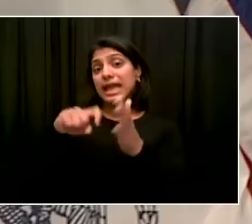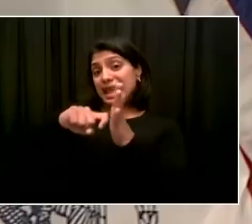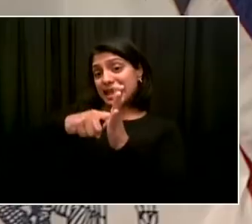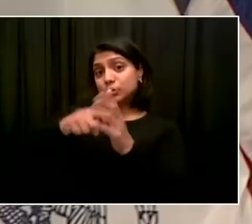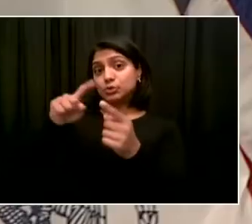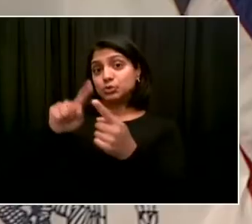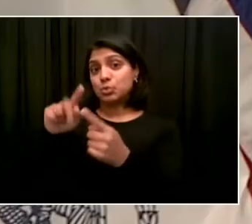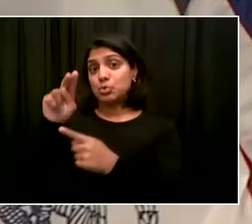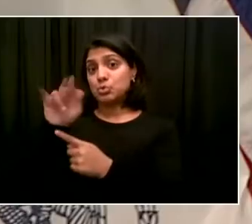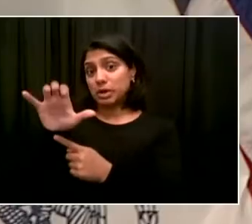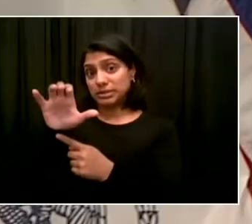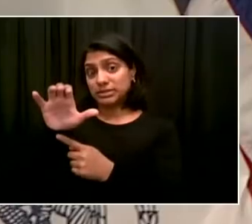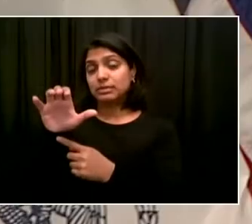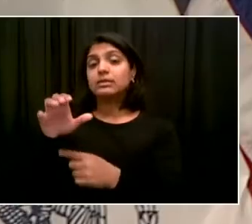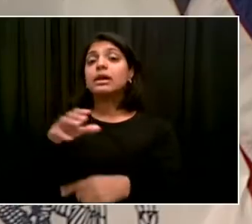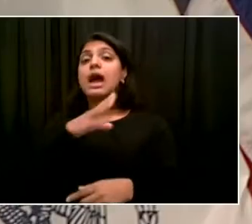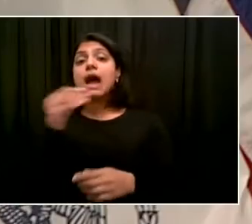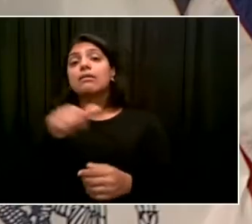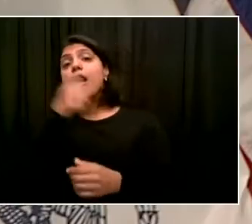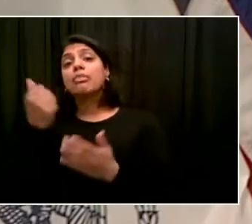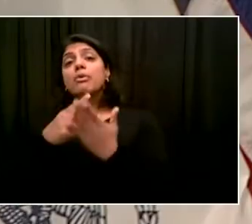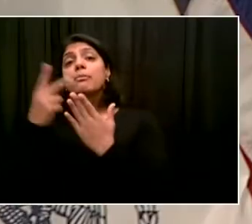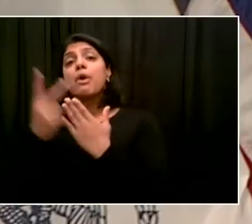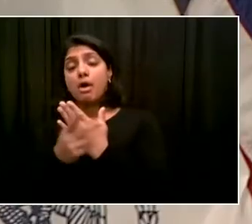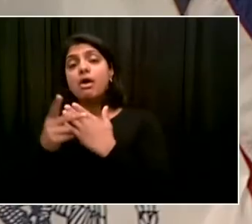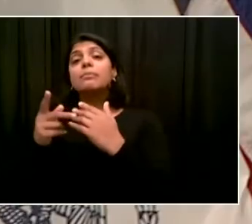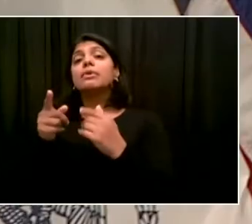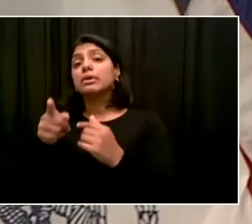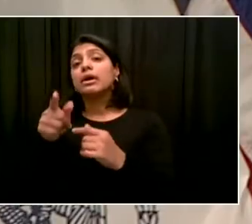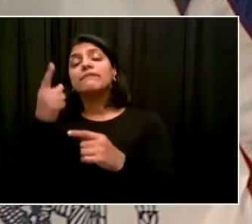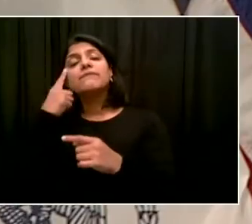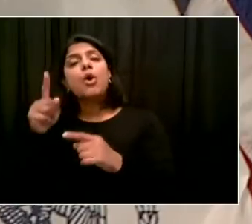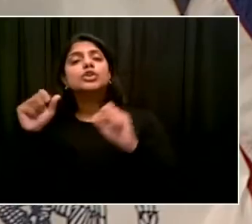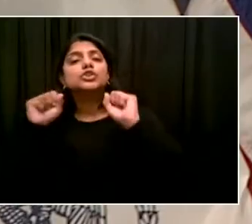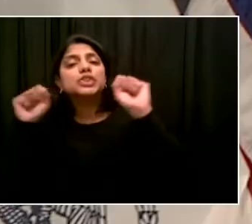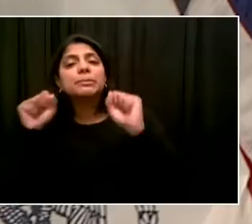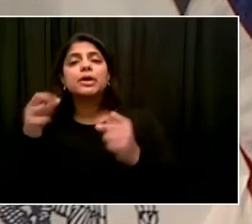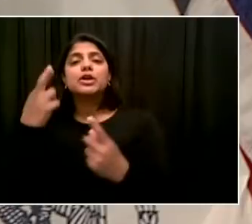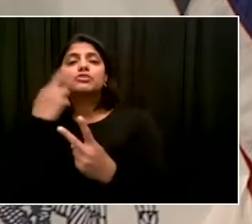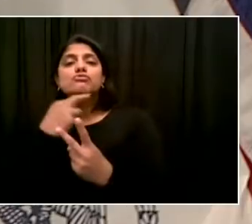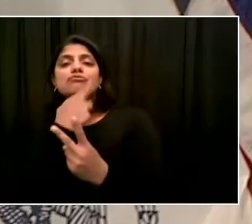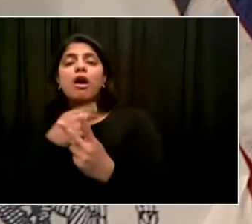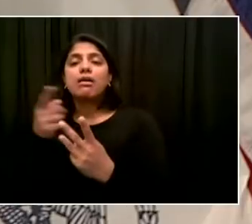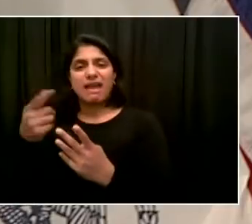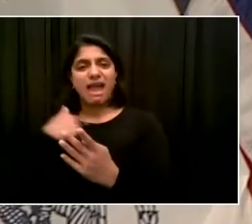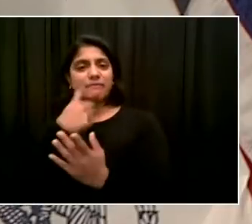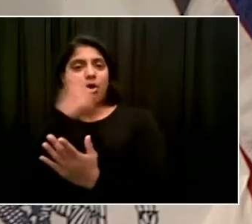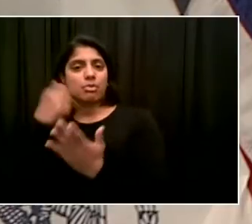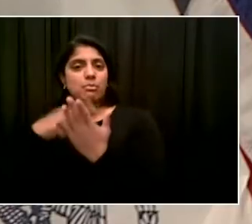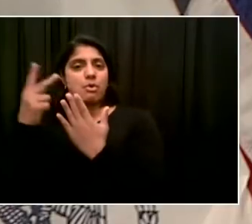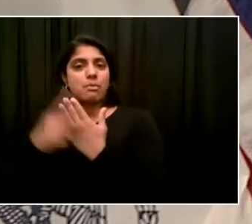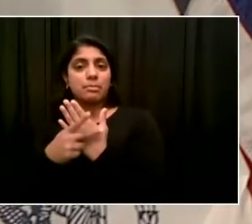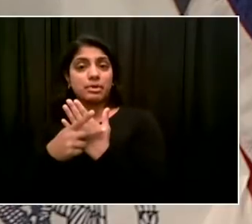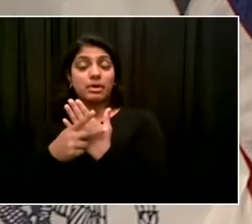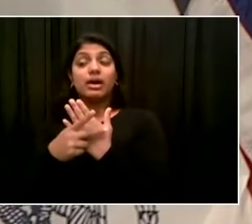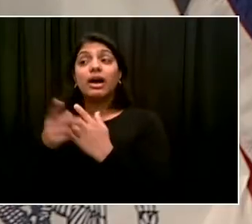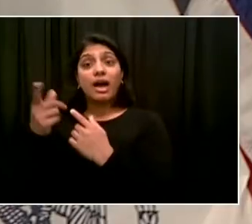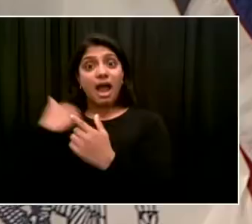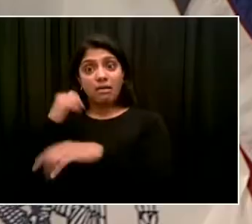EXPANDED TO INCLUDE 5 TO 11- YEAR-OLDS. KEY 2 NYC. FIRST SHOT, ONLY.